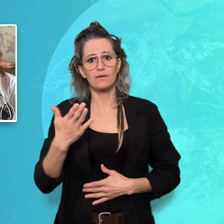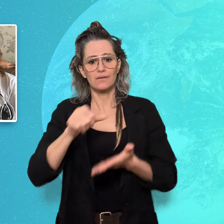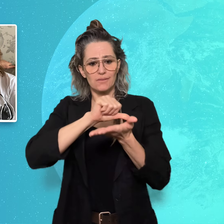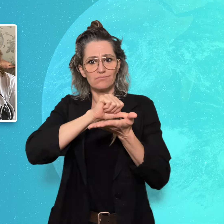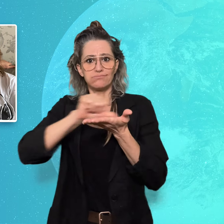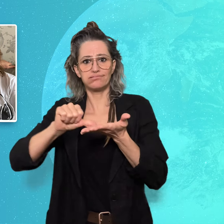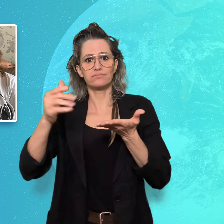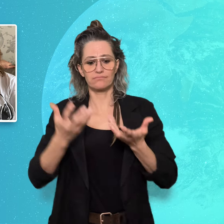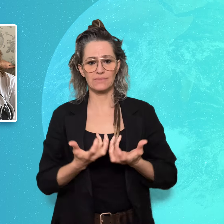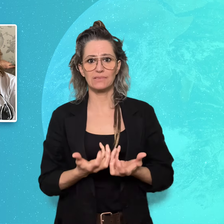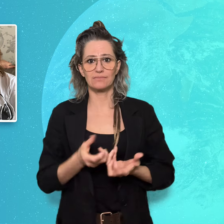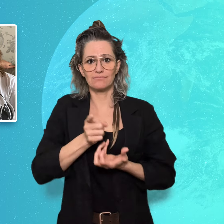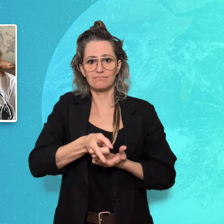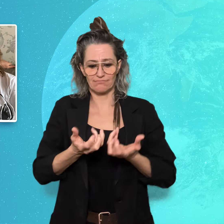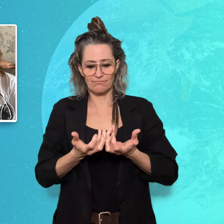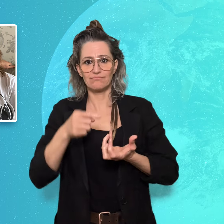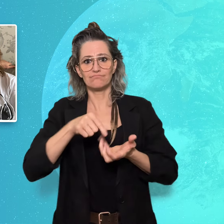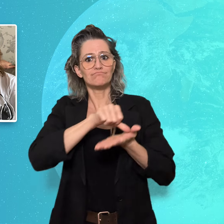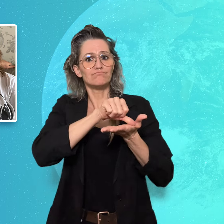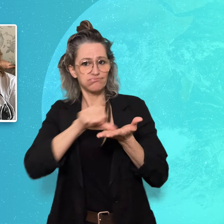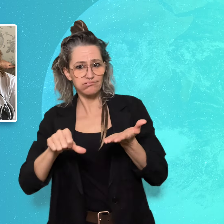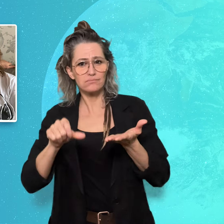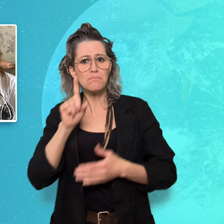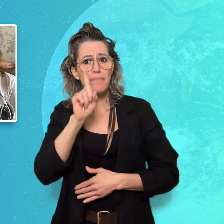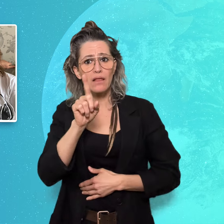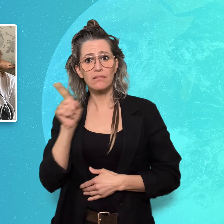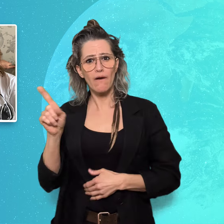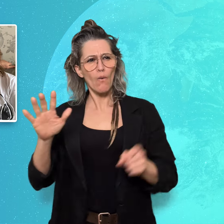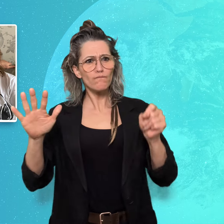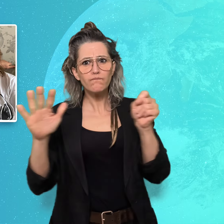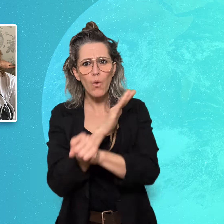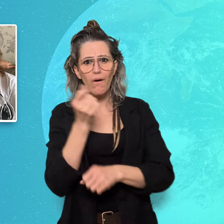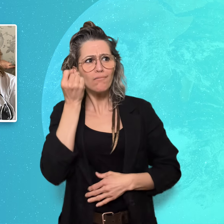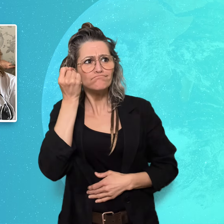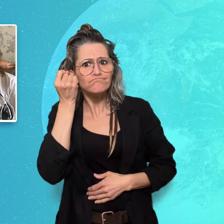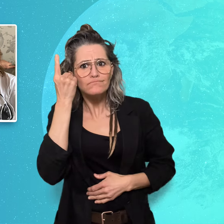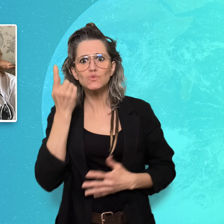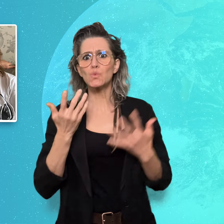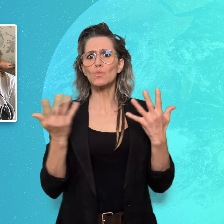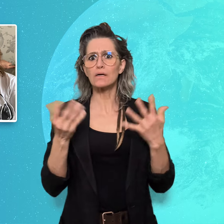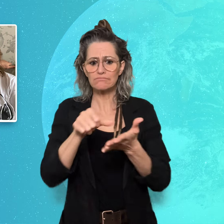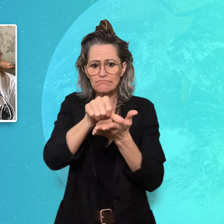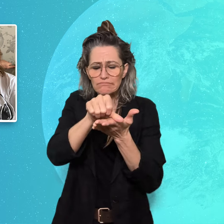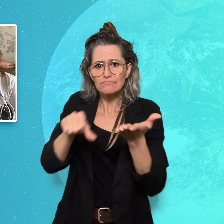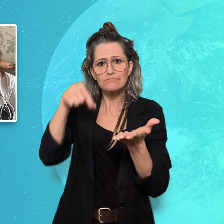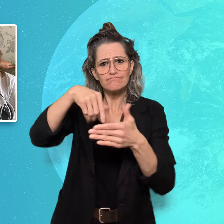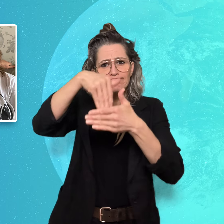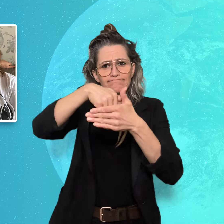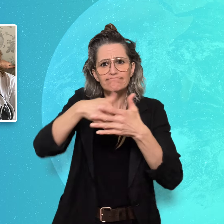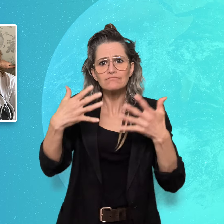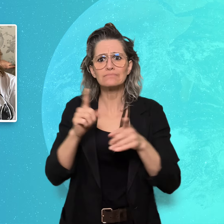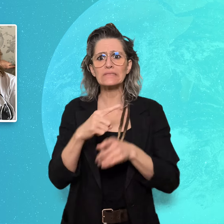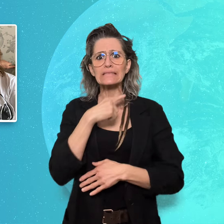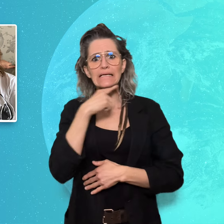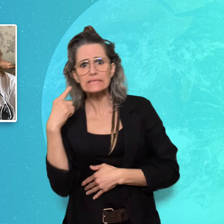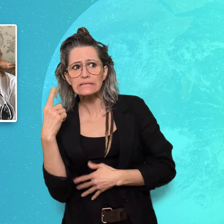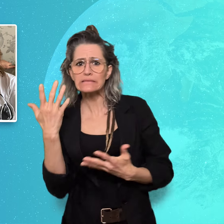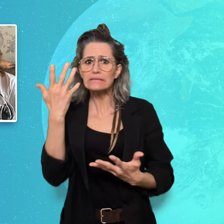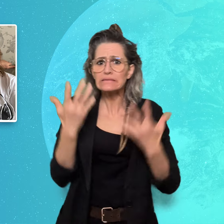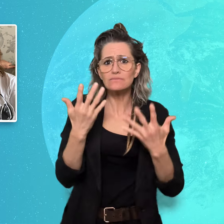testicle surgery without fully understanding the risks involved.